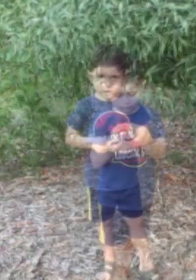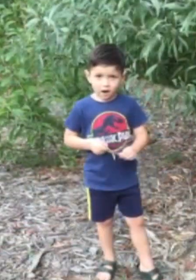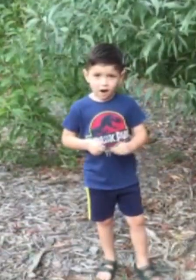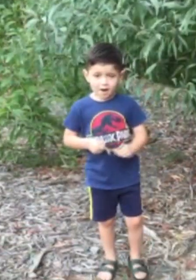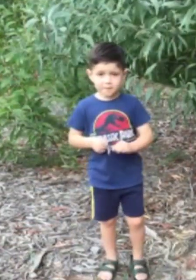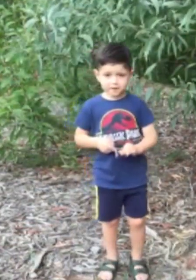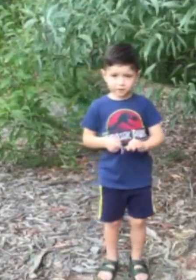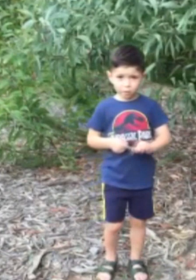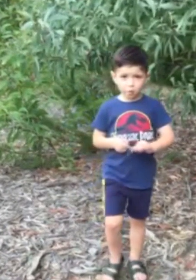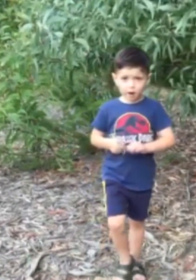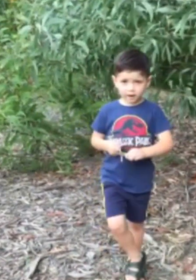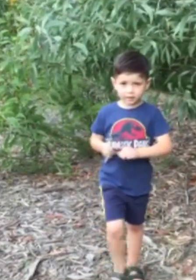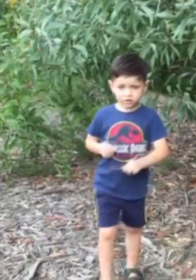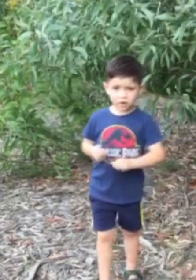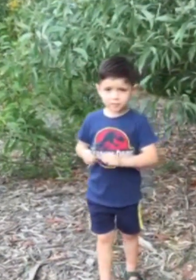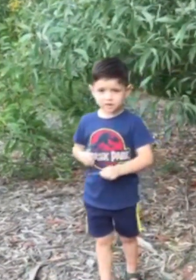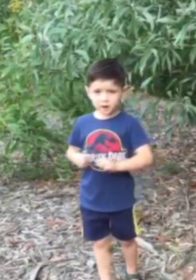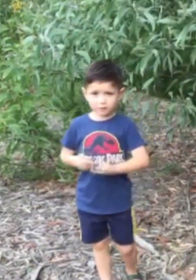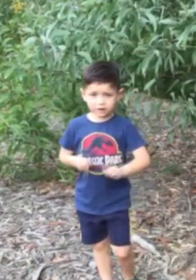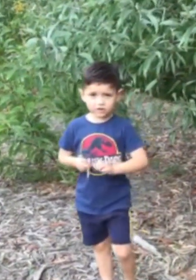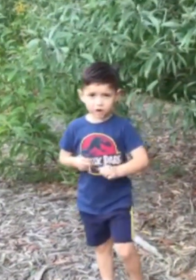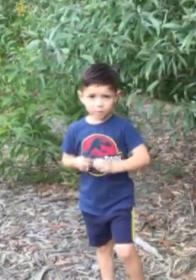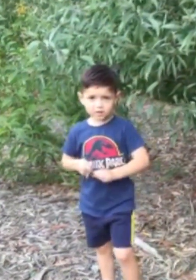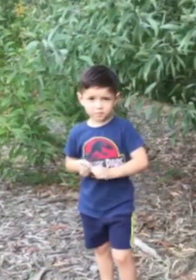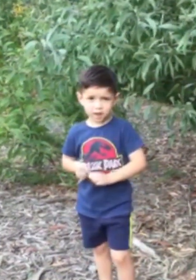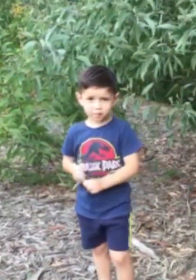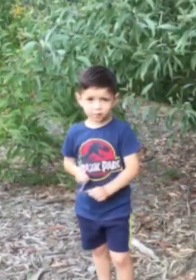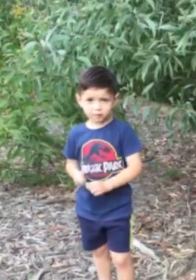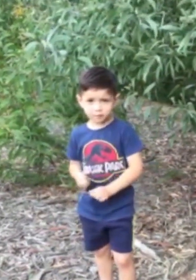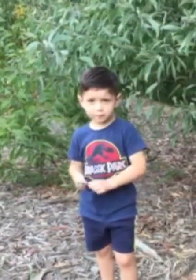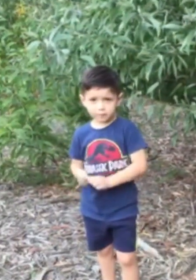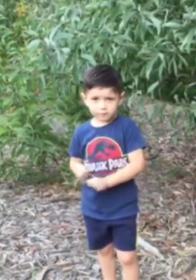I miss school because I miss my friends, and I miss playing with them.